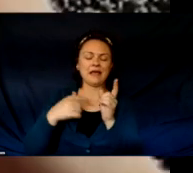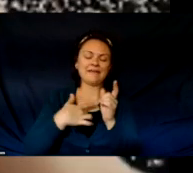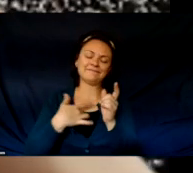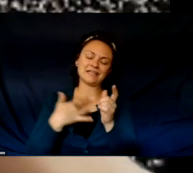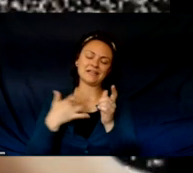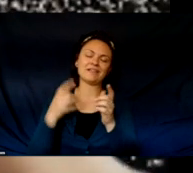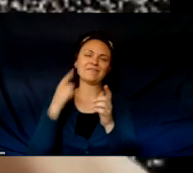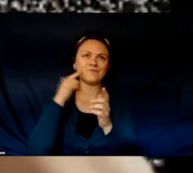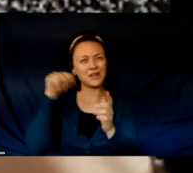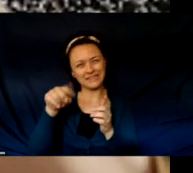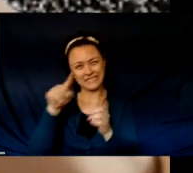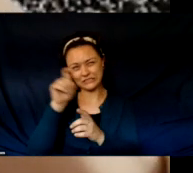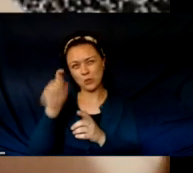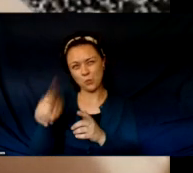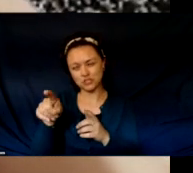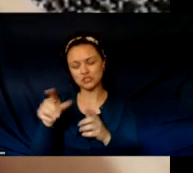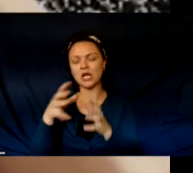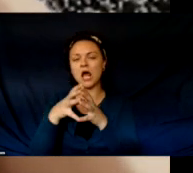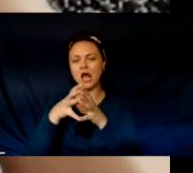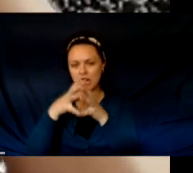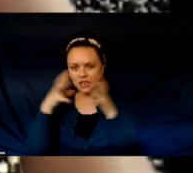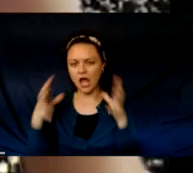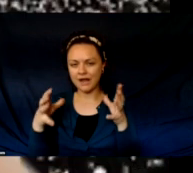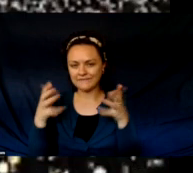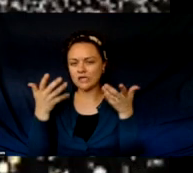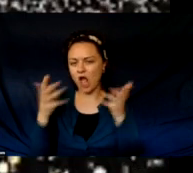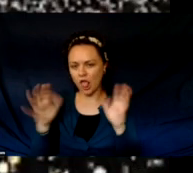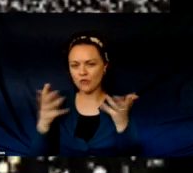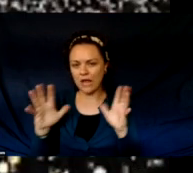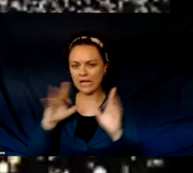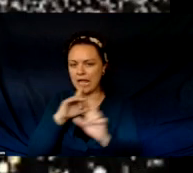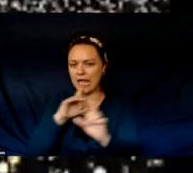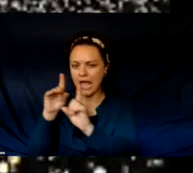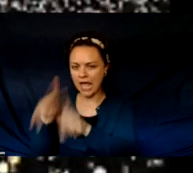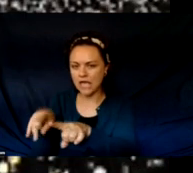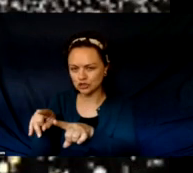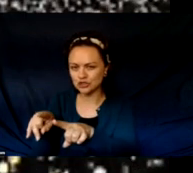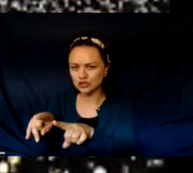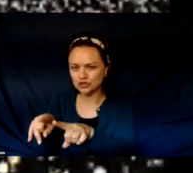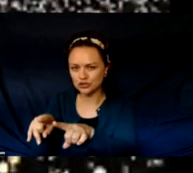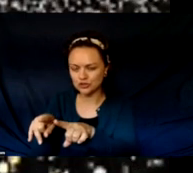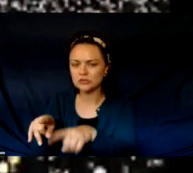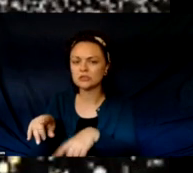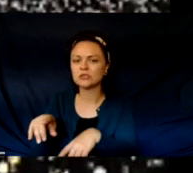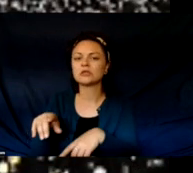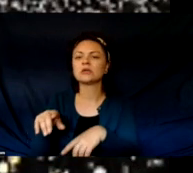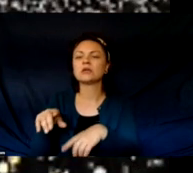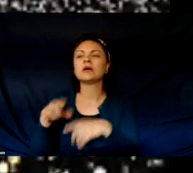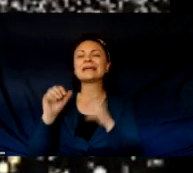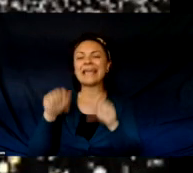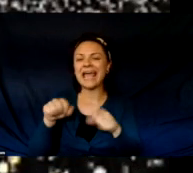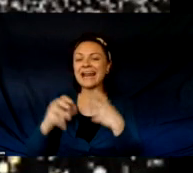I think a lot of it has been answered. But additionally, know that people of